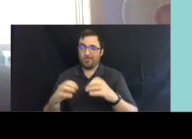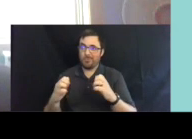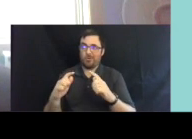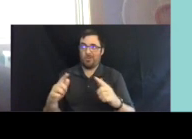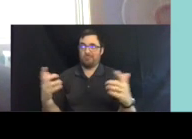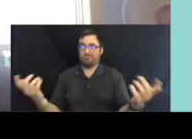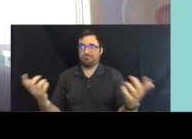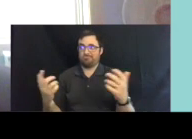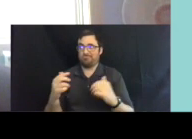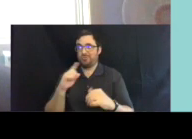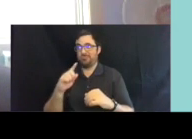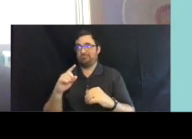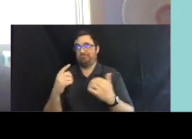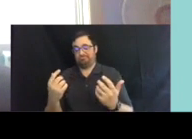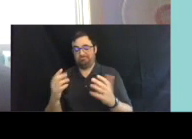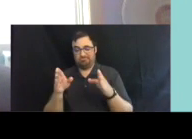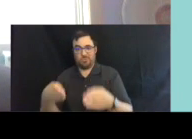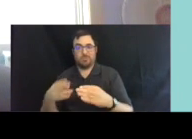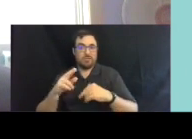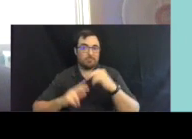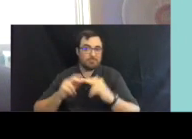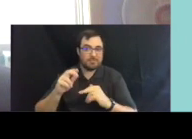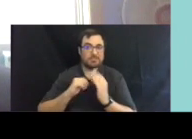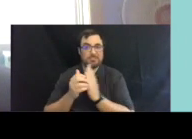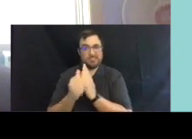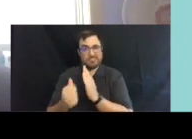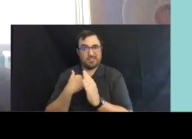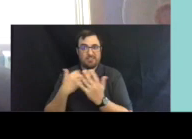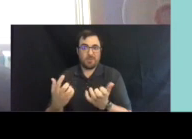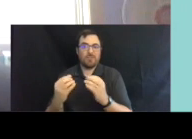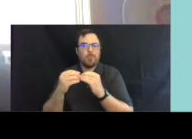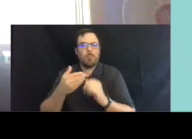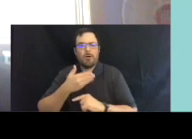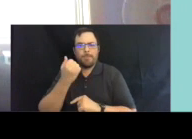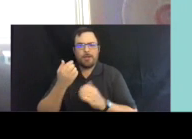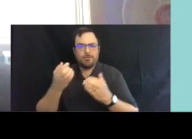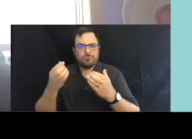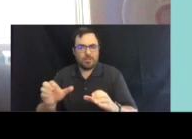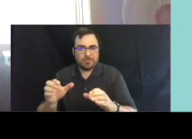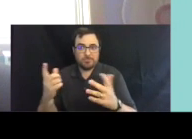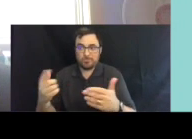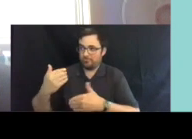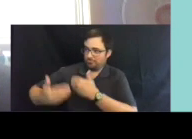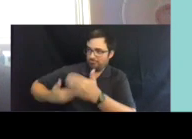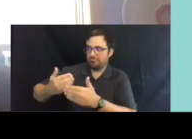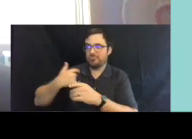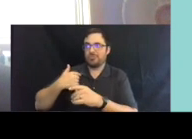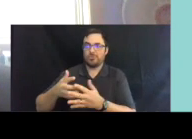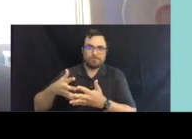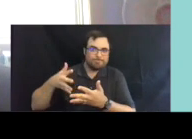build the skills and we have a better chance of getting more skills into the auditory memory and vocabulary into their auditory memory